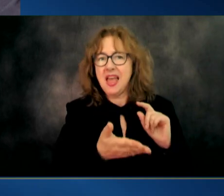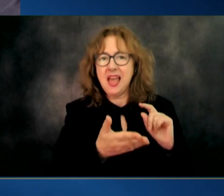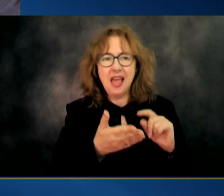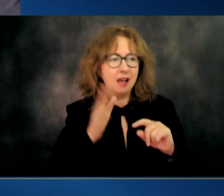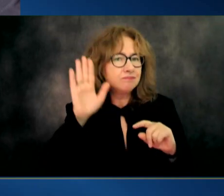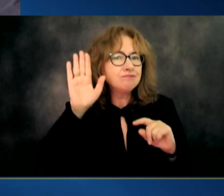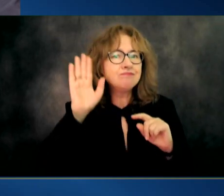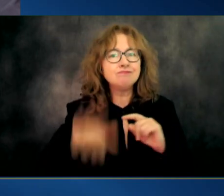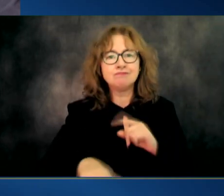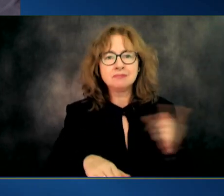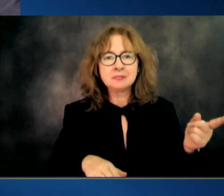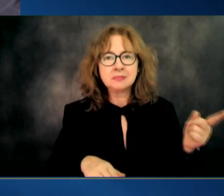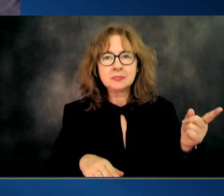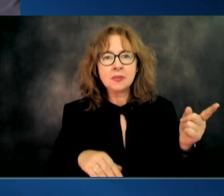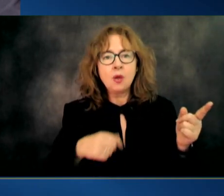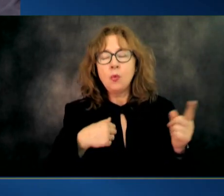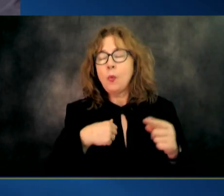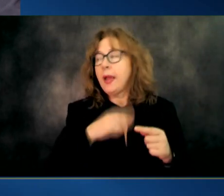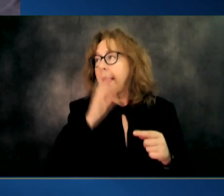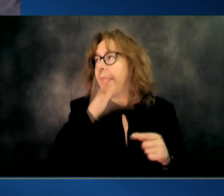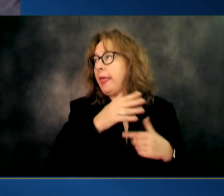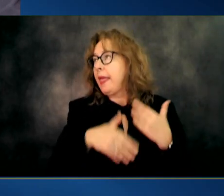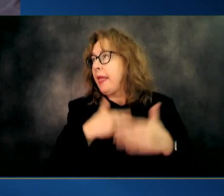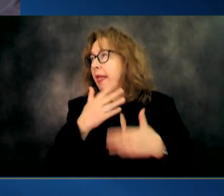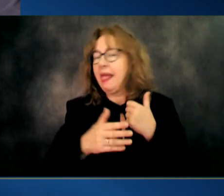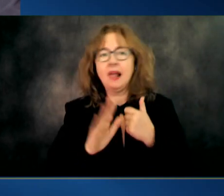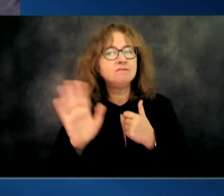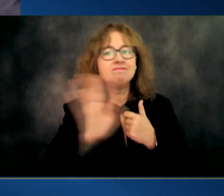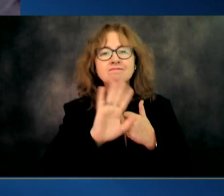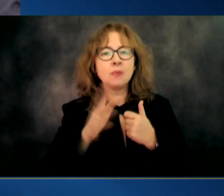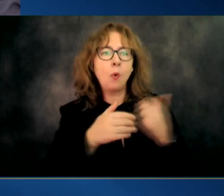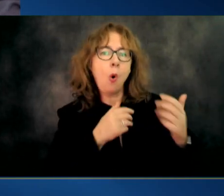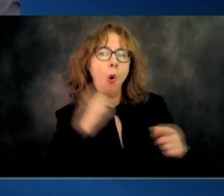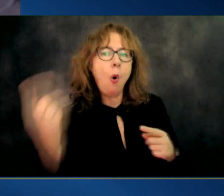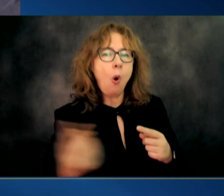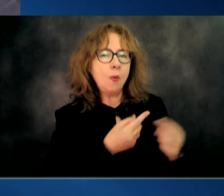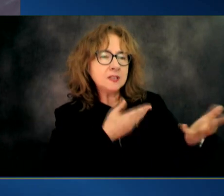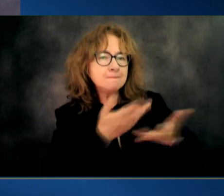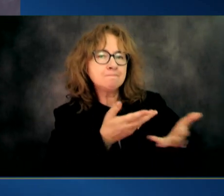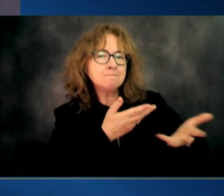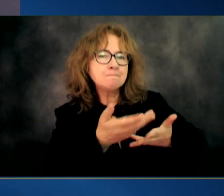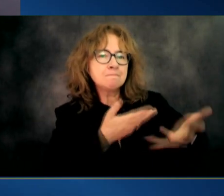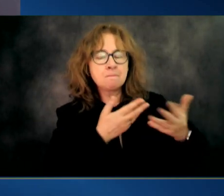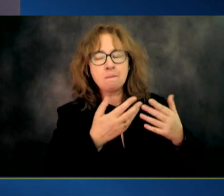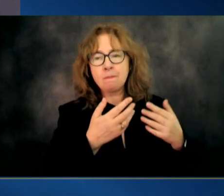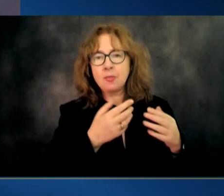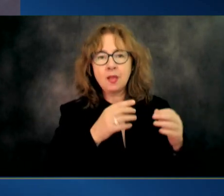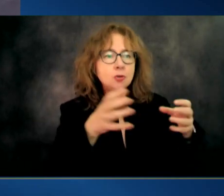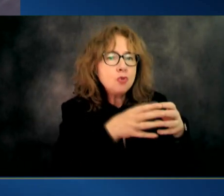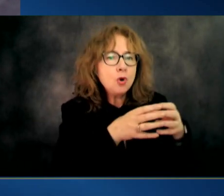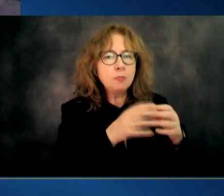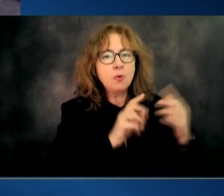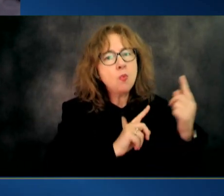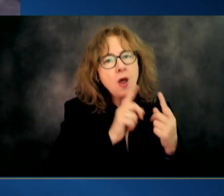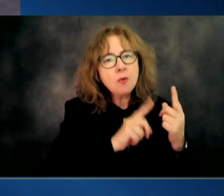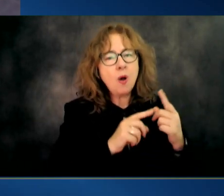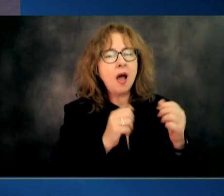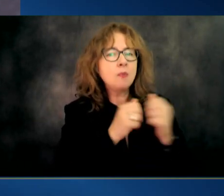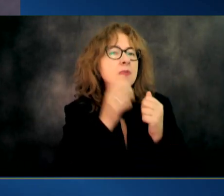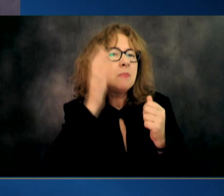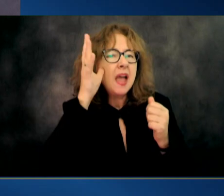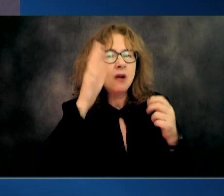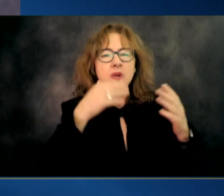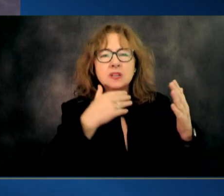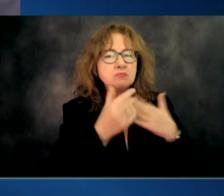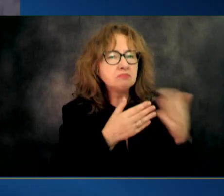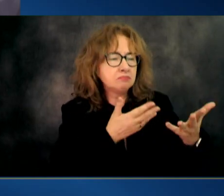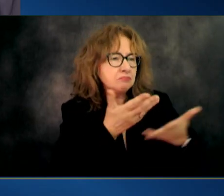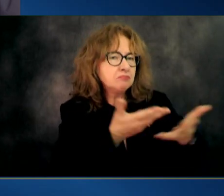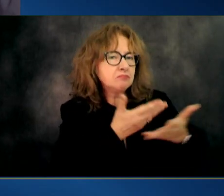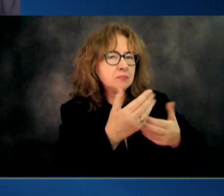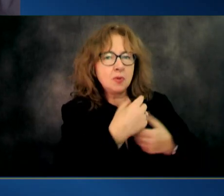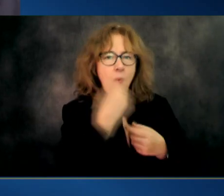consulting with them. In small groups, one on one, or in parent groups, they're always a part.